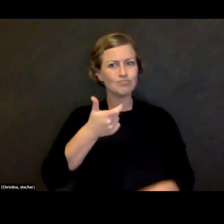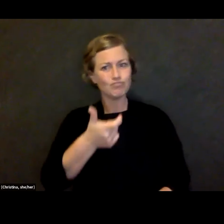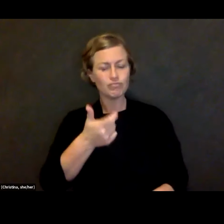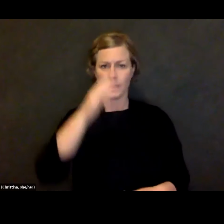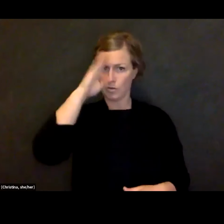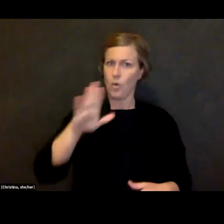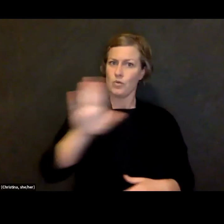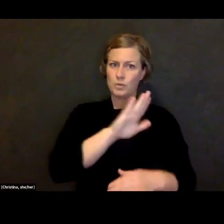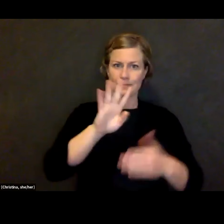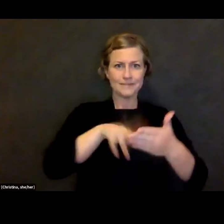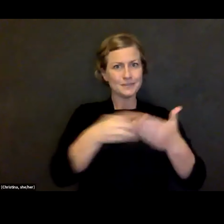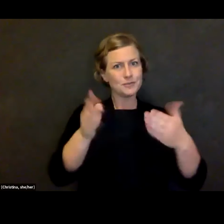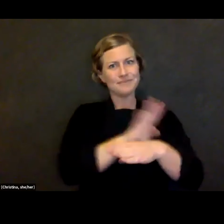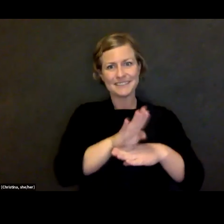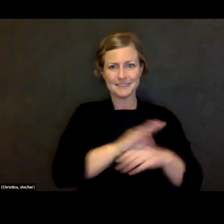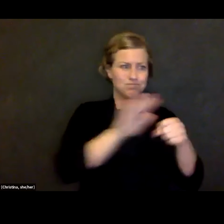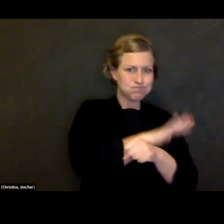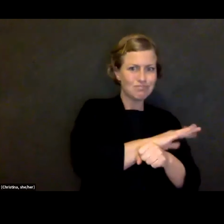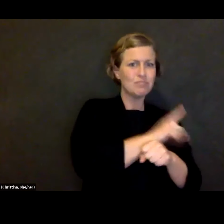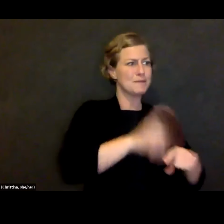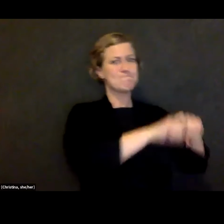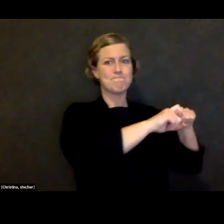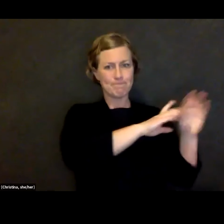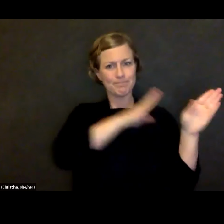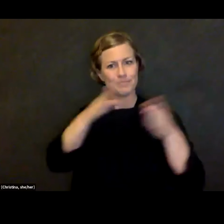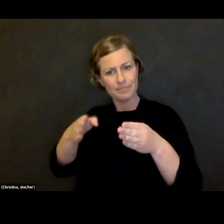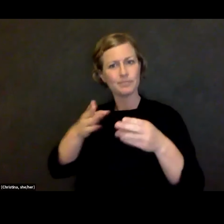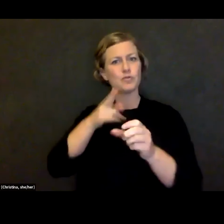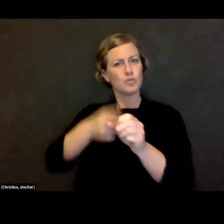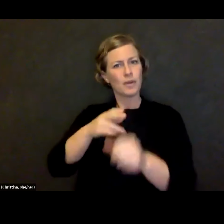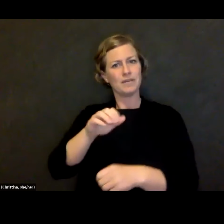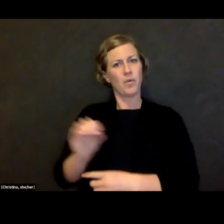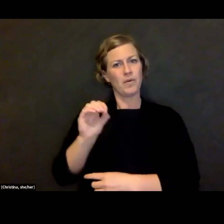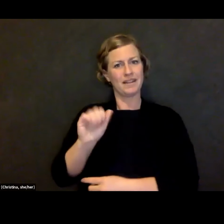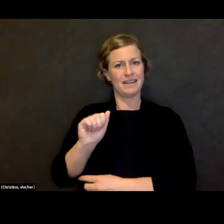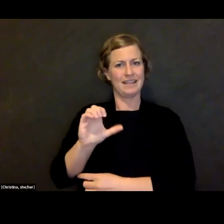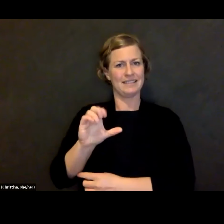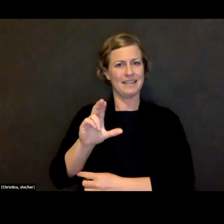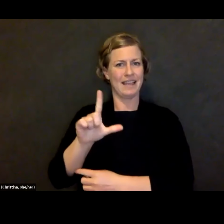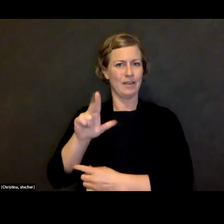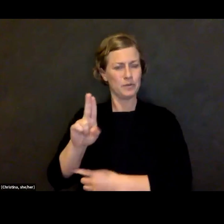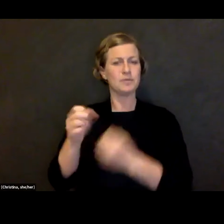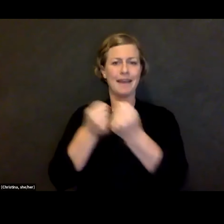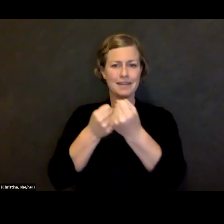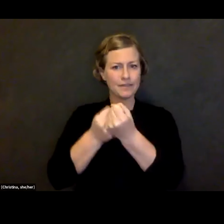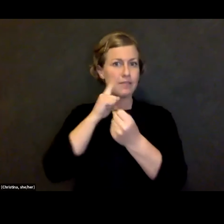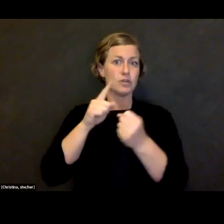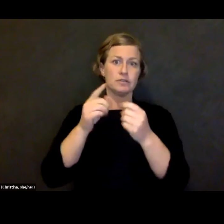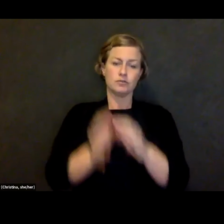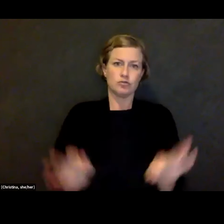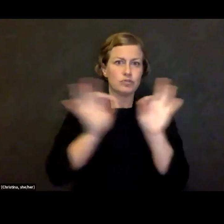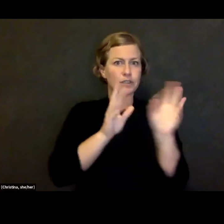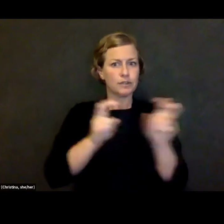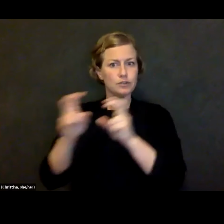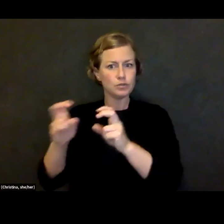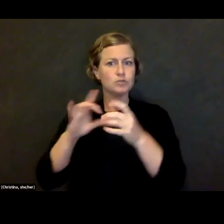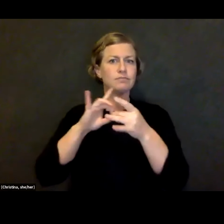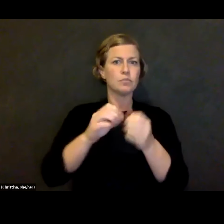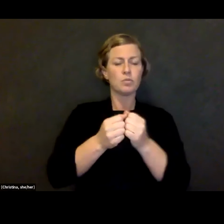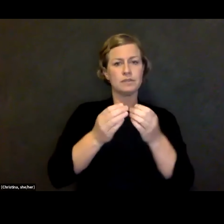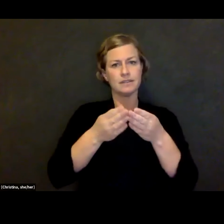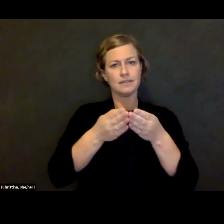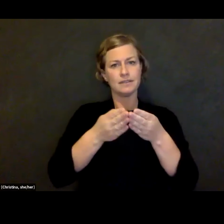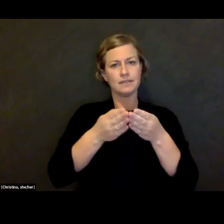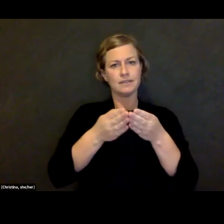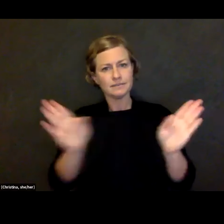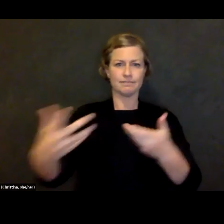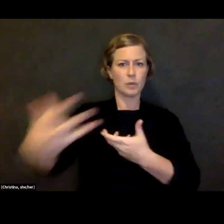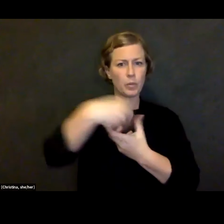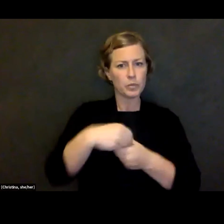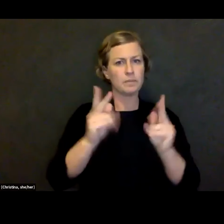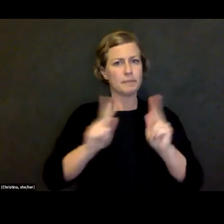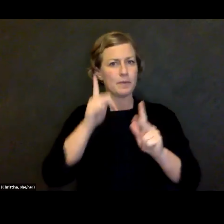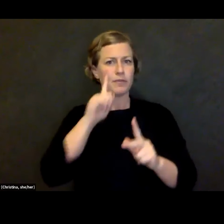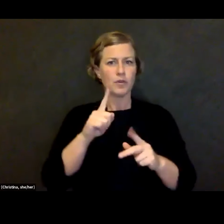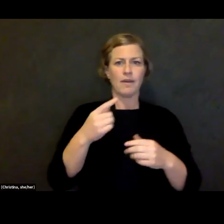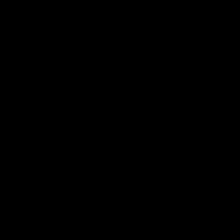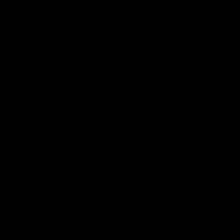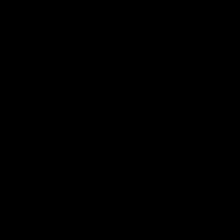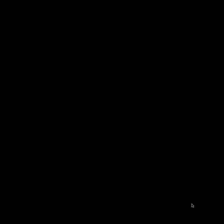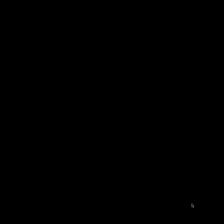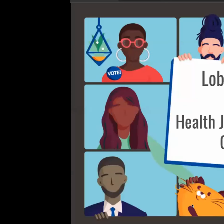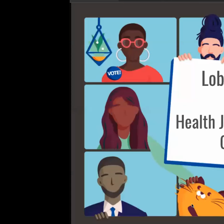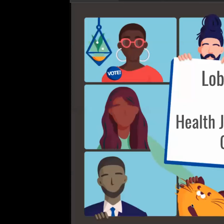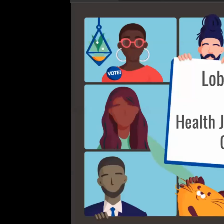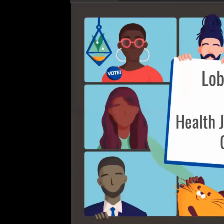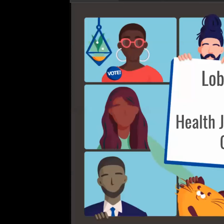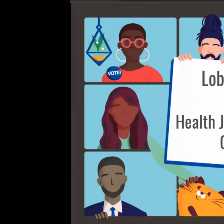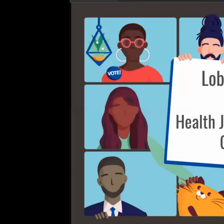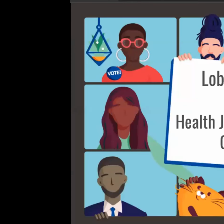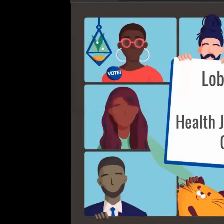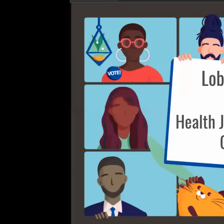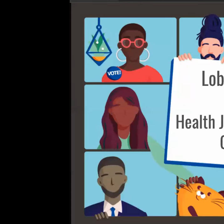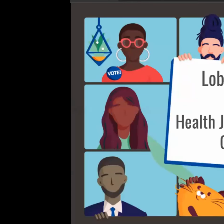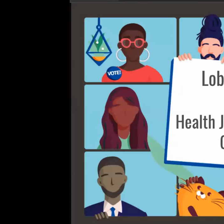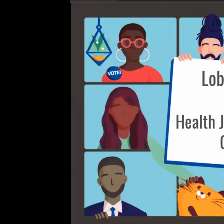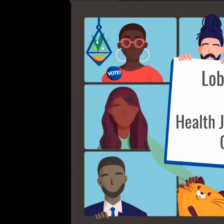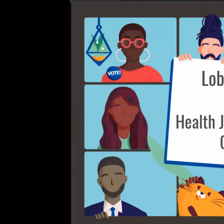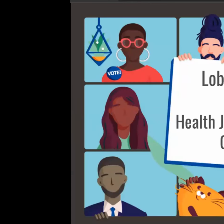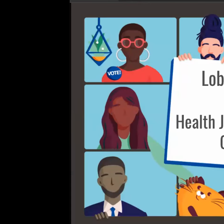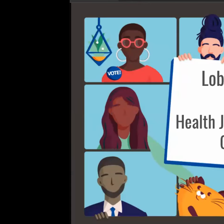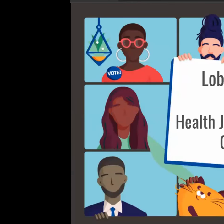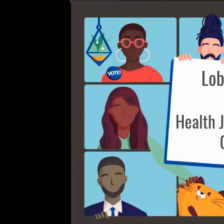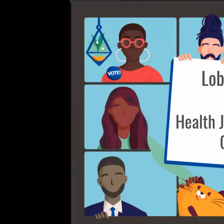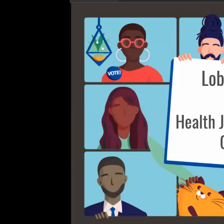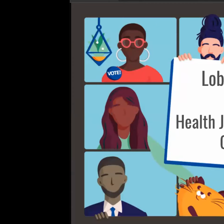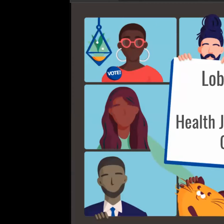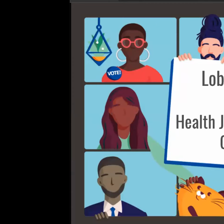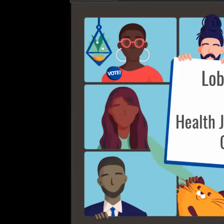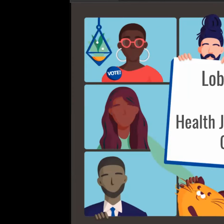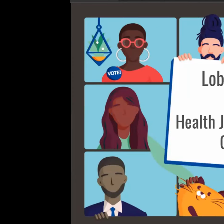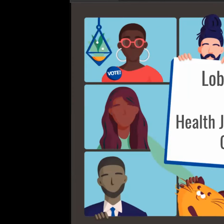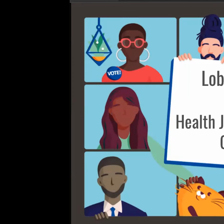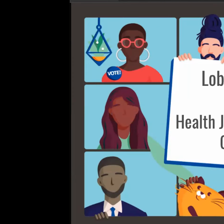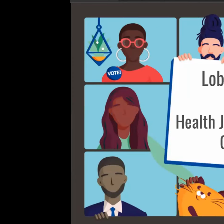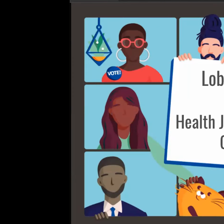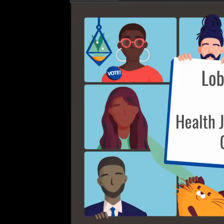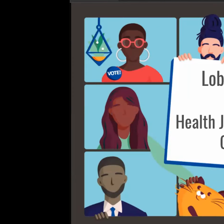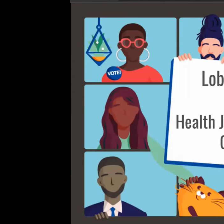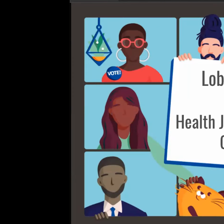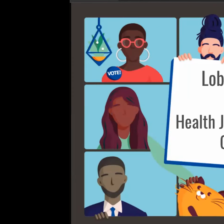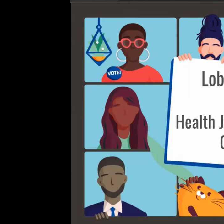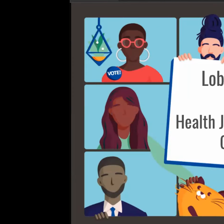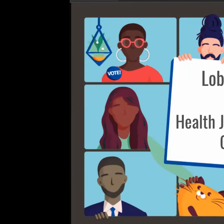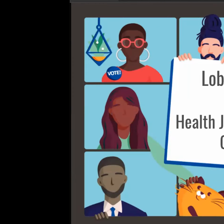having